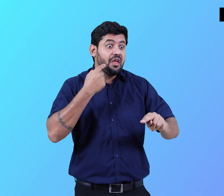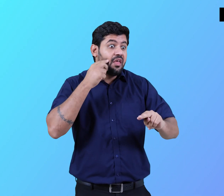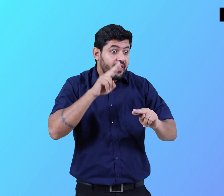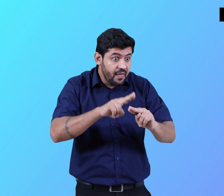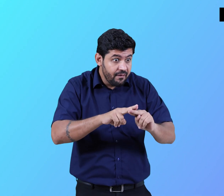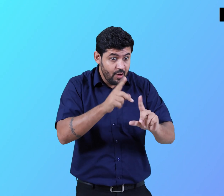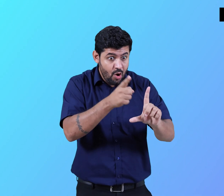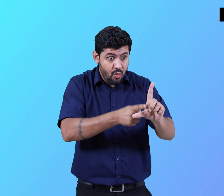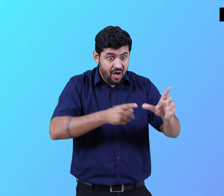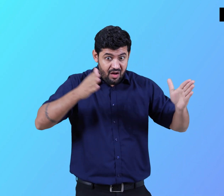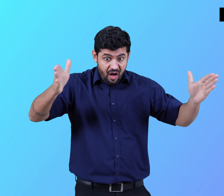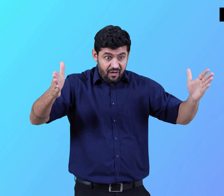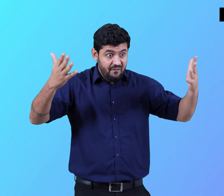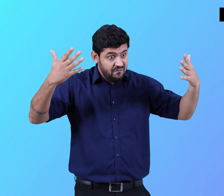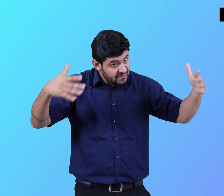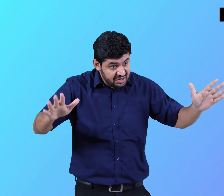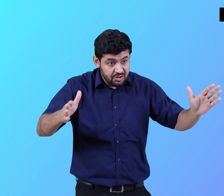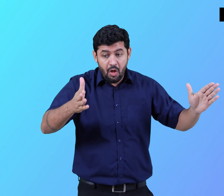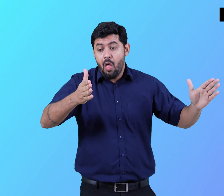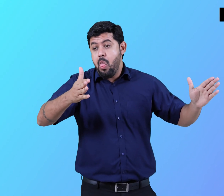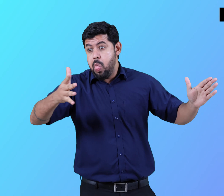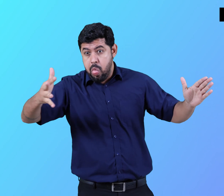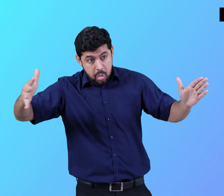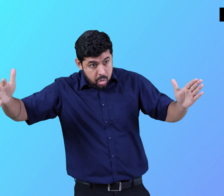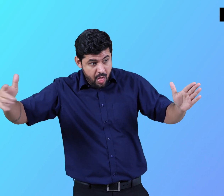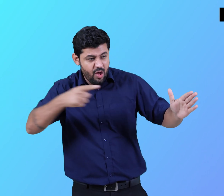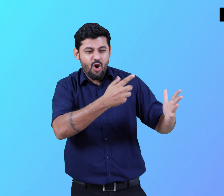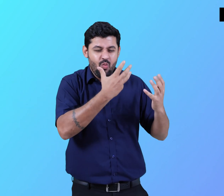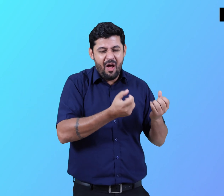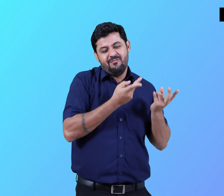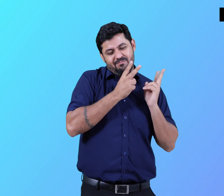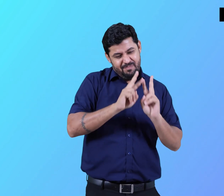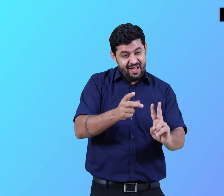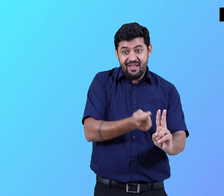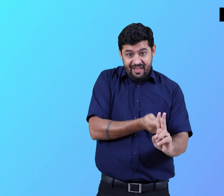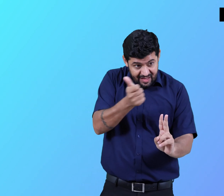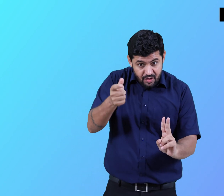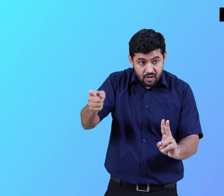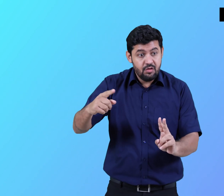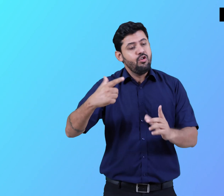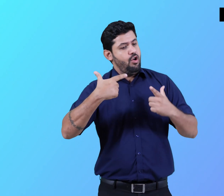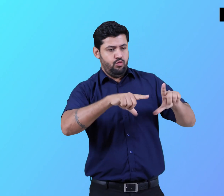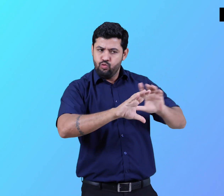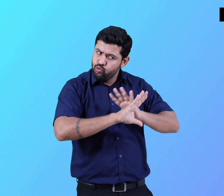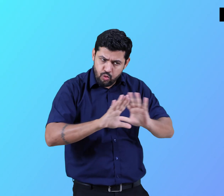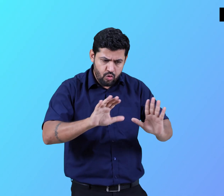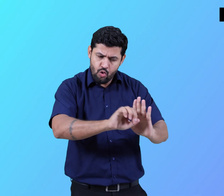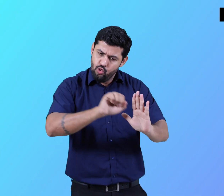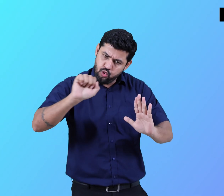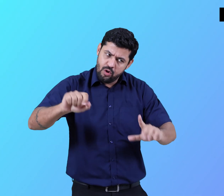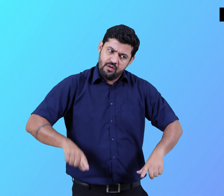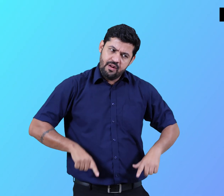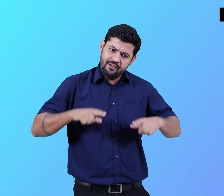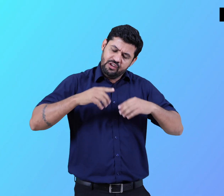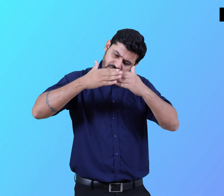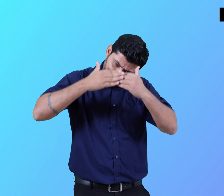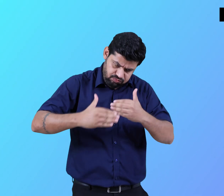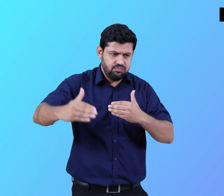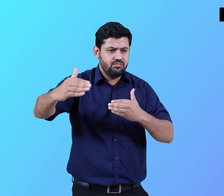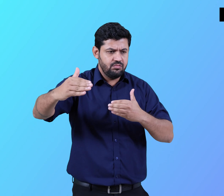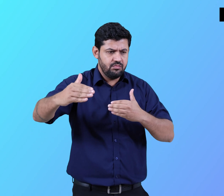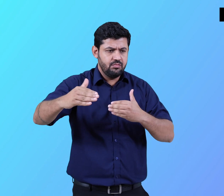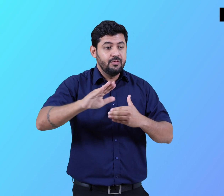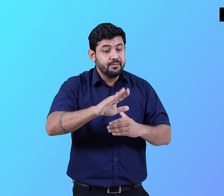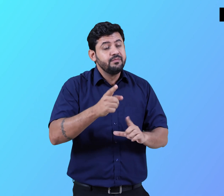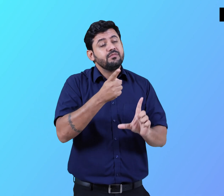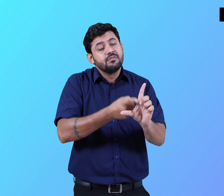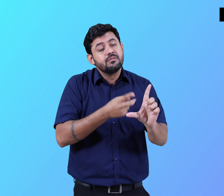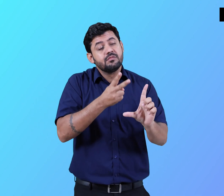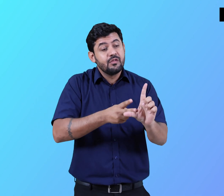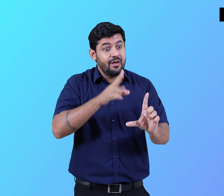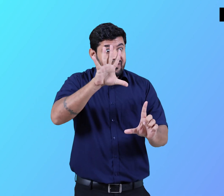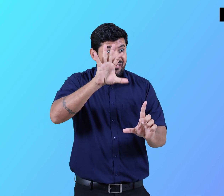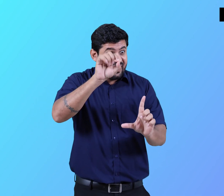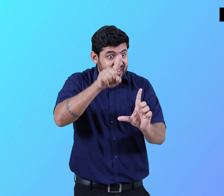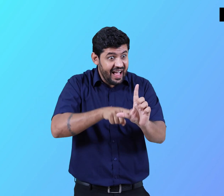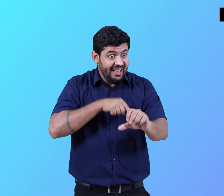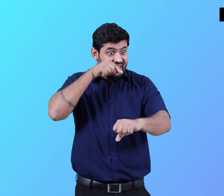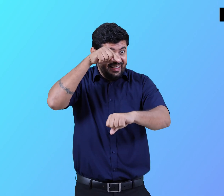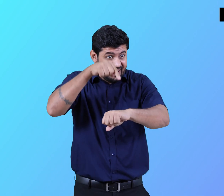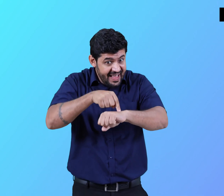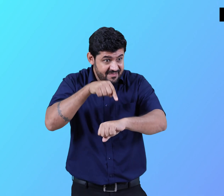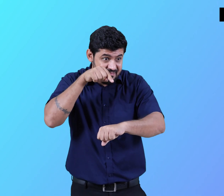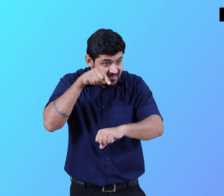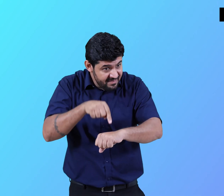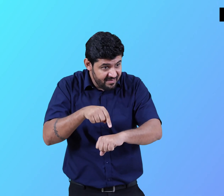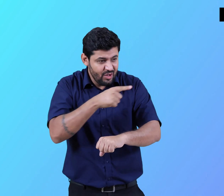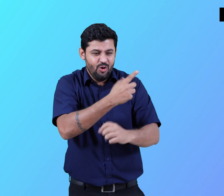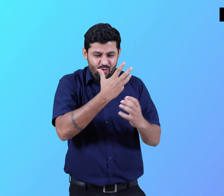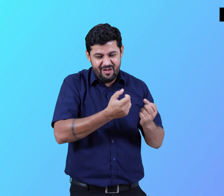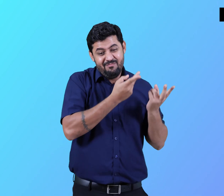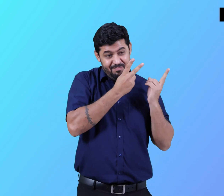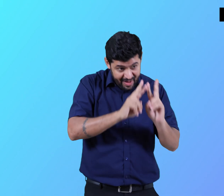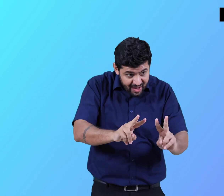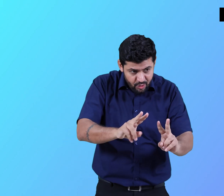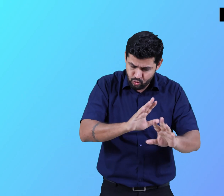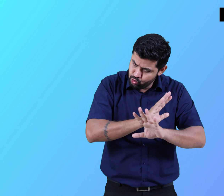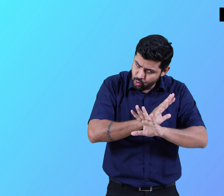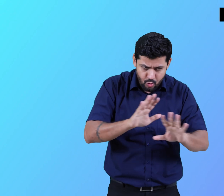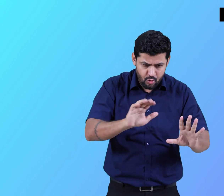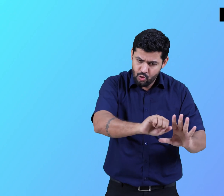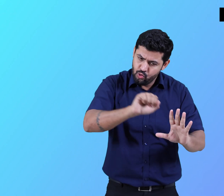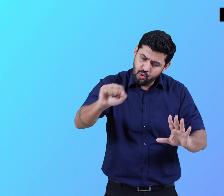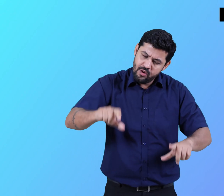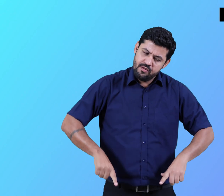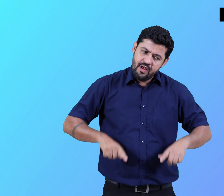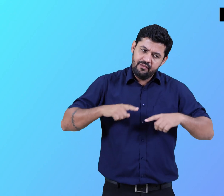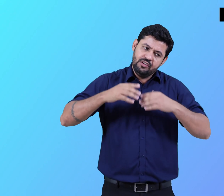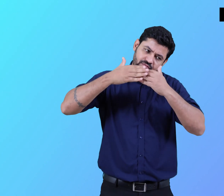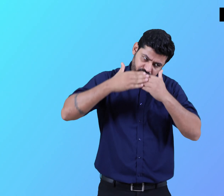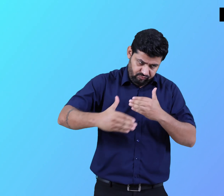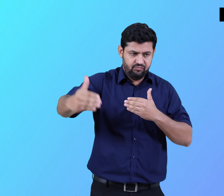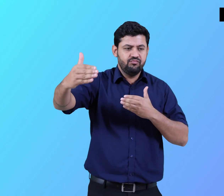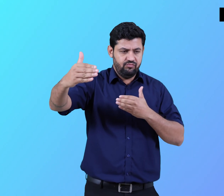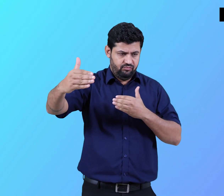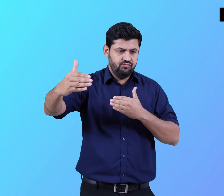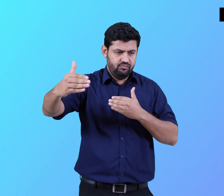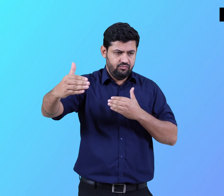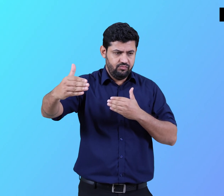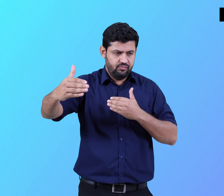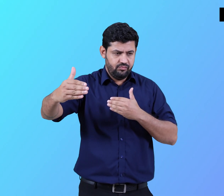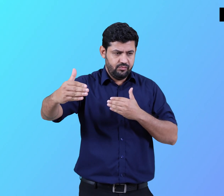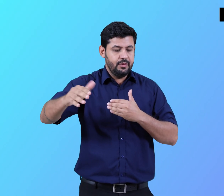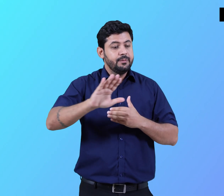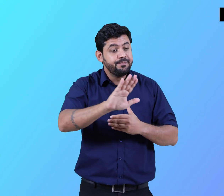But if the owner does not buy back the house before a full year is finished, the house that is in the walled city will belong to the one who bought it and to their descendants. The house will not go back to the first owner at the time of Jubilee.